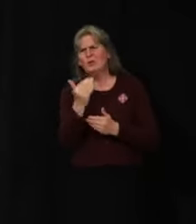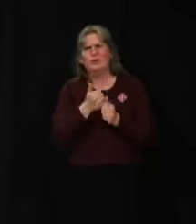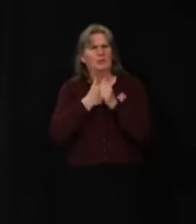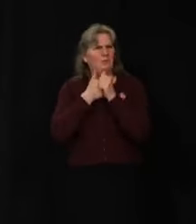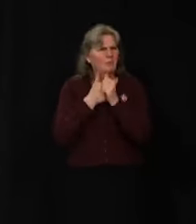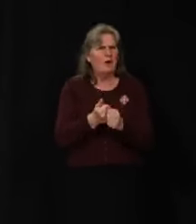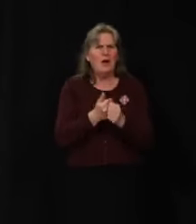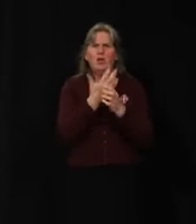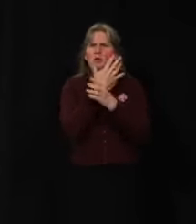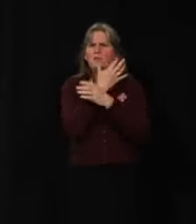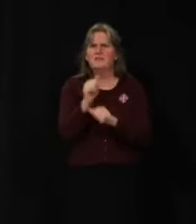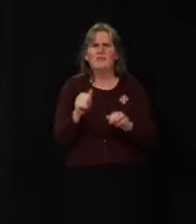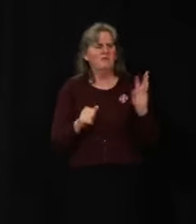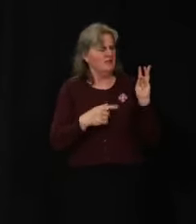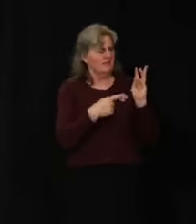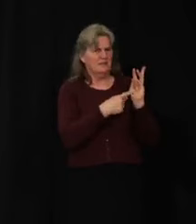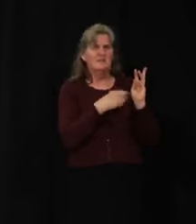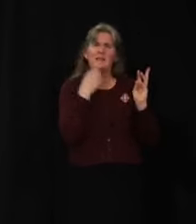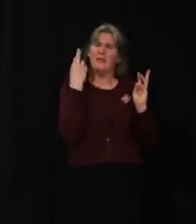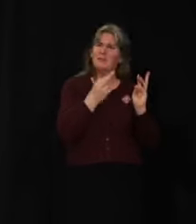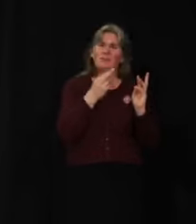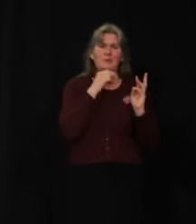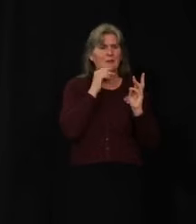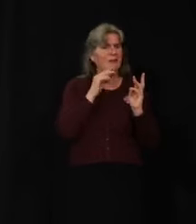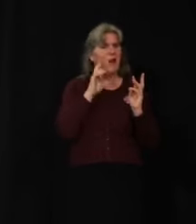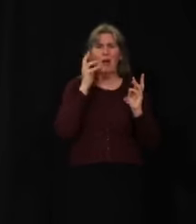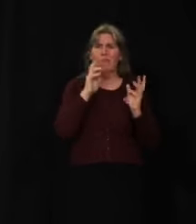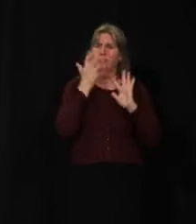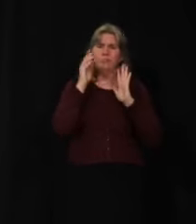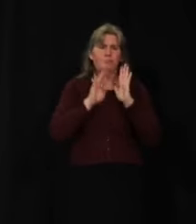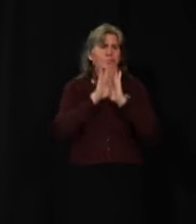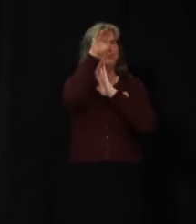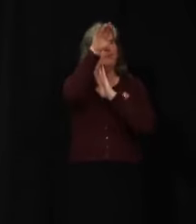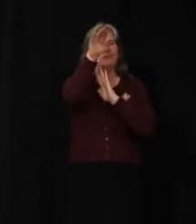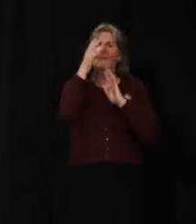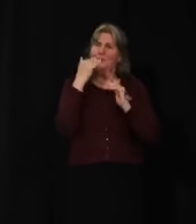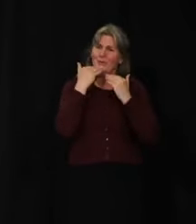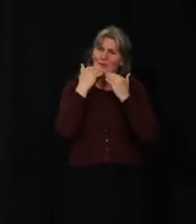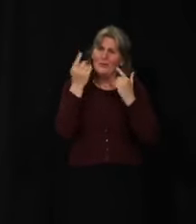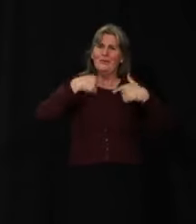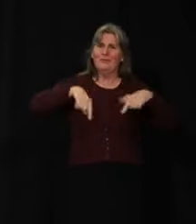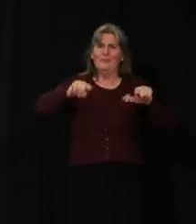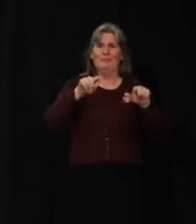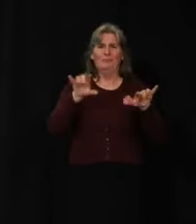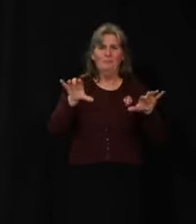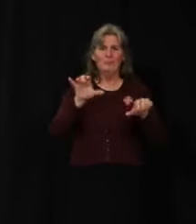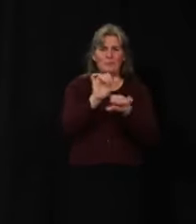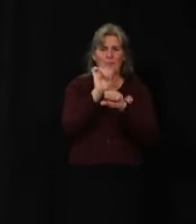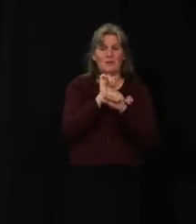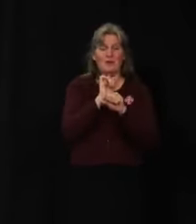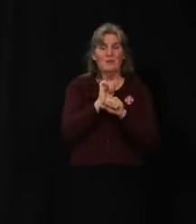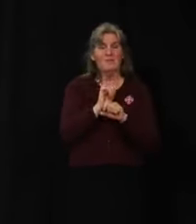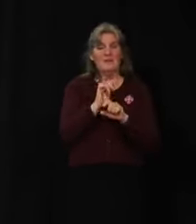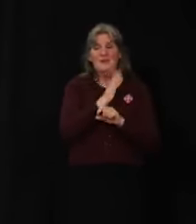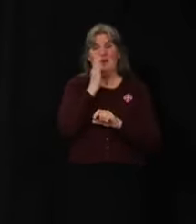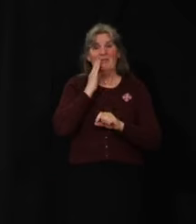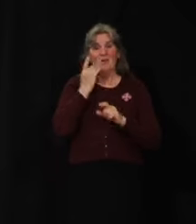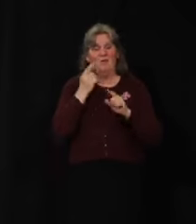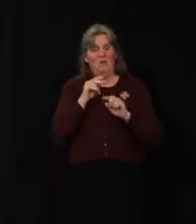health, and community care, I would like to recognize the work of our nurses working in a long-term care.